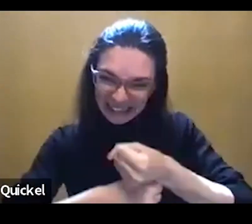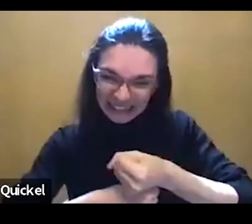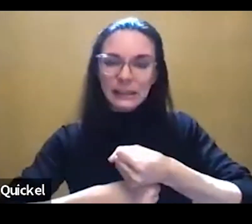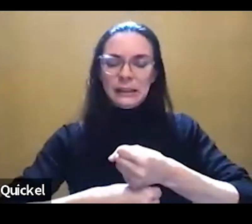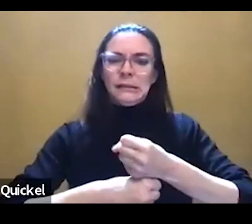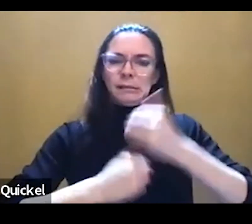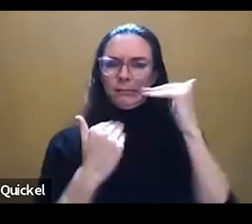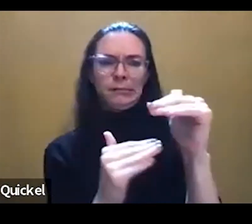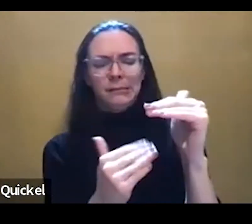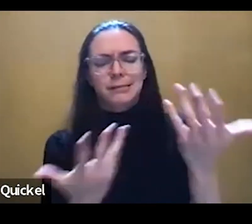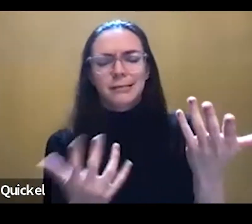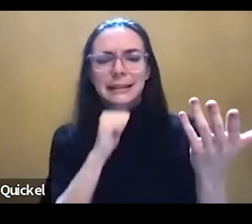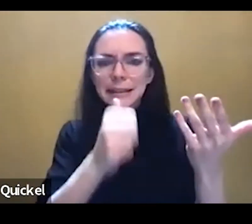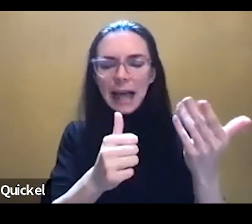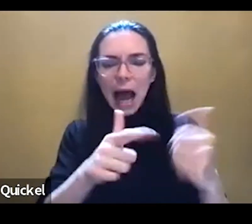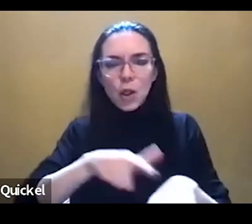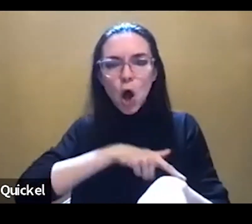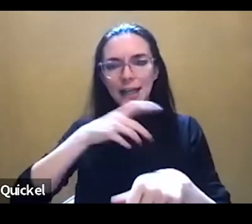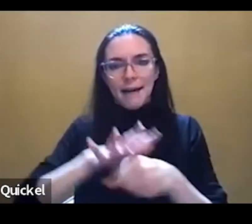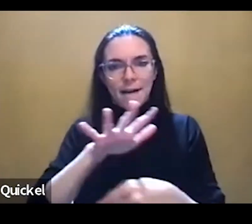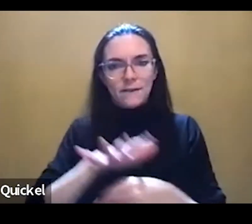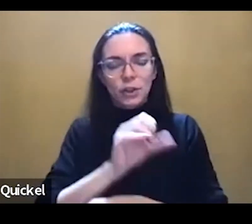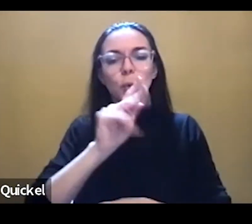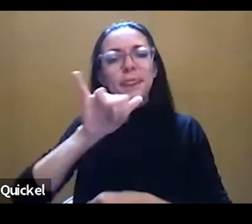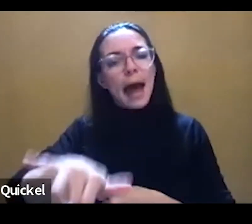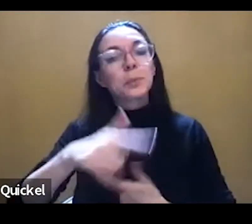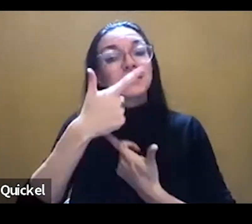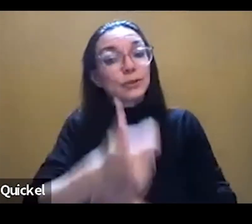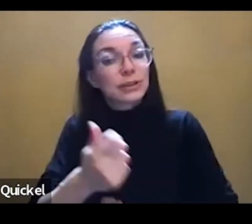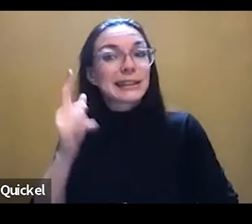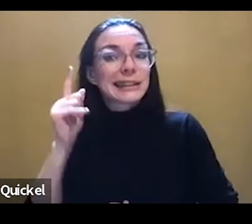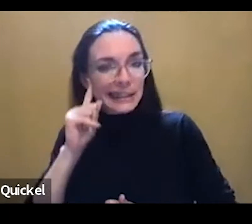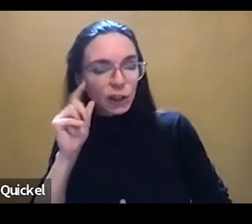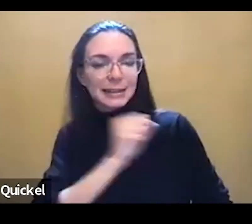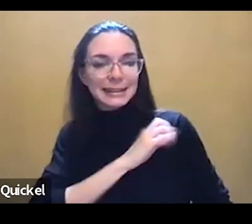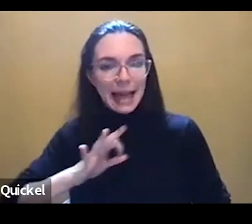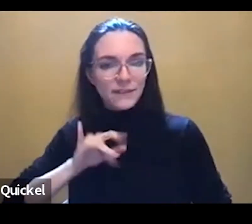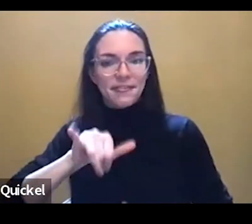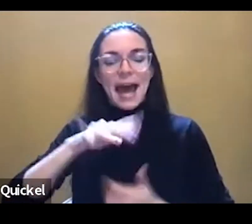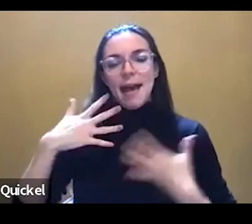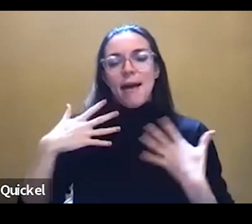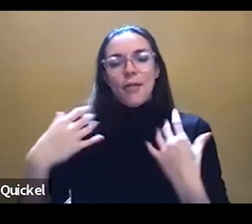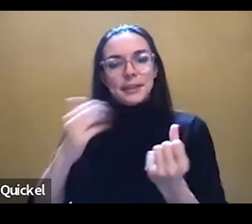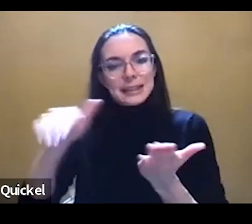was just not long enough, and it was interesting to hear the staff at this health center talk about --